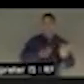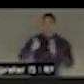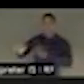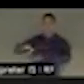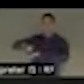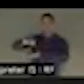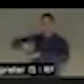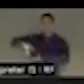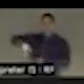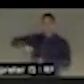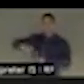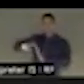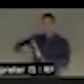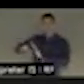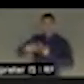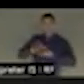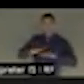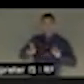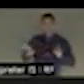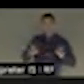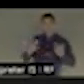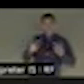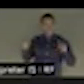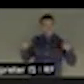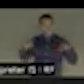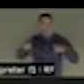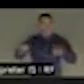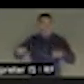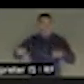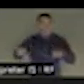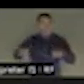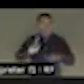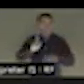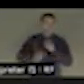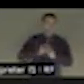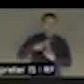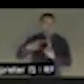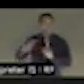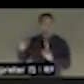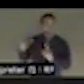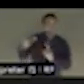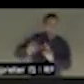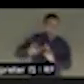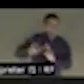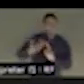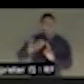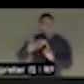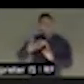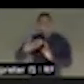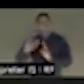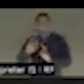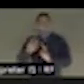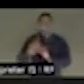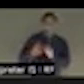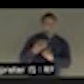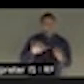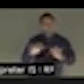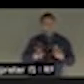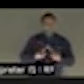of the captioning projects is to make sure that more videos and other multimedia is